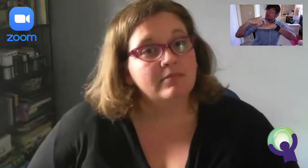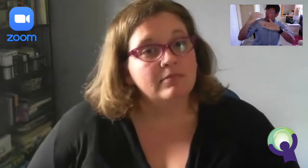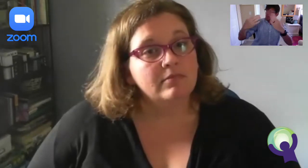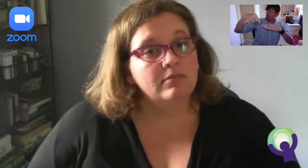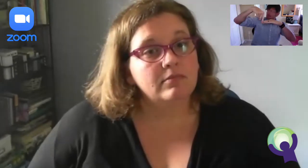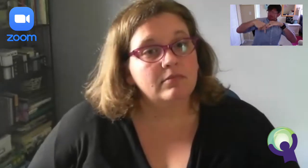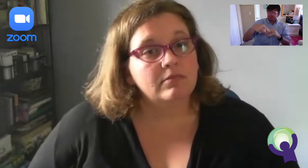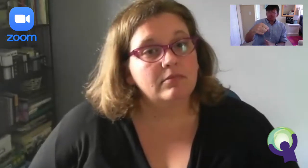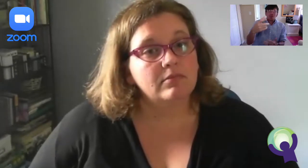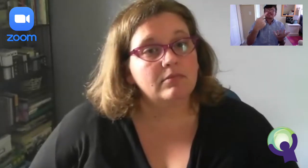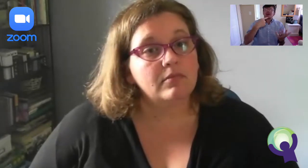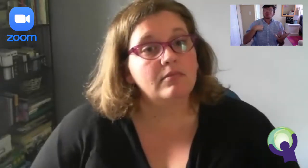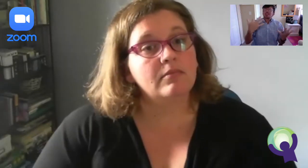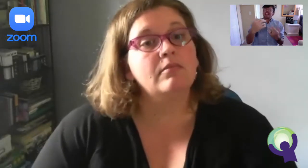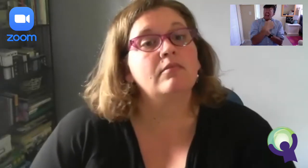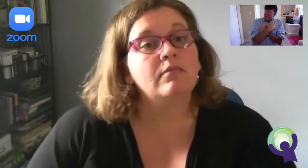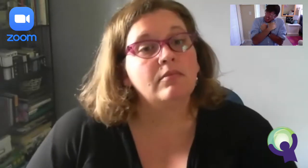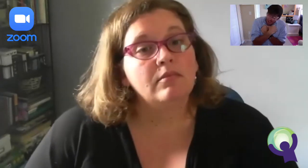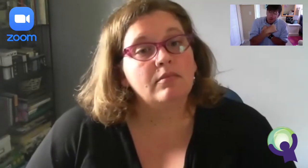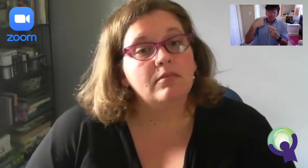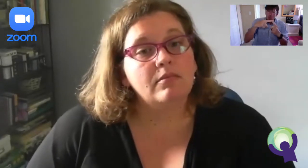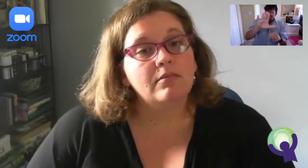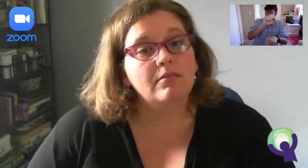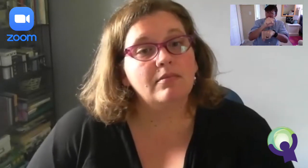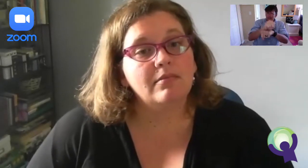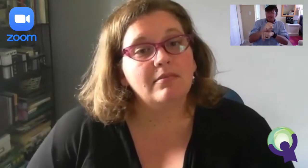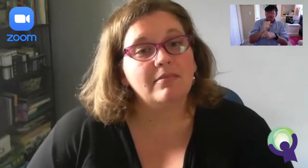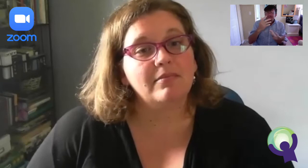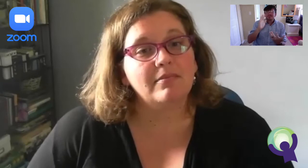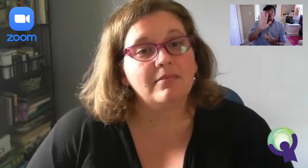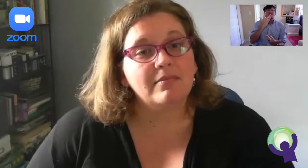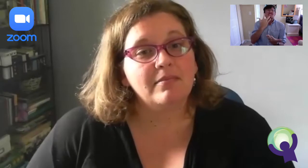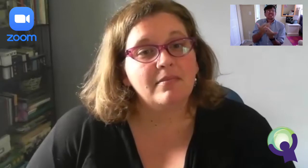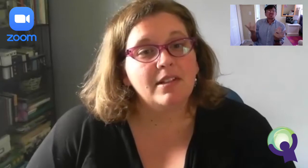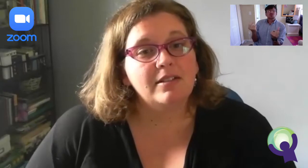do to help them live their best life and so really I'd love...